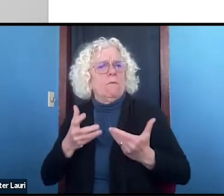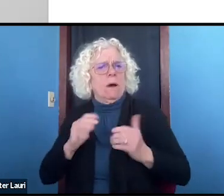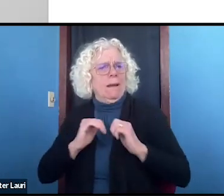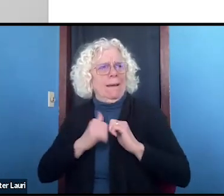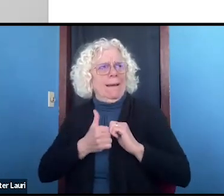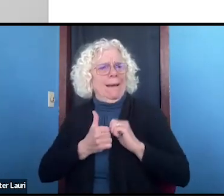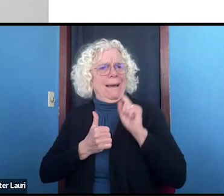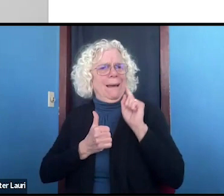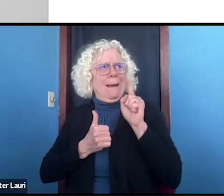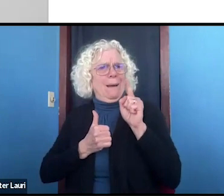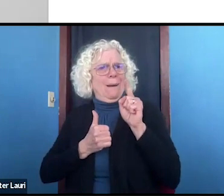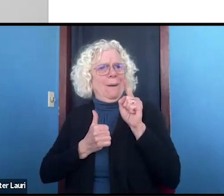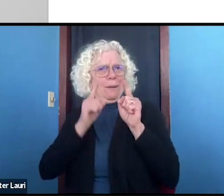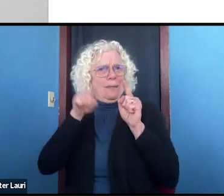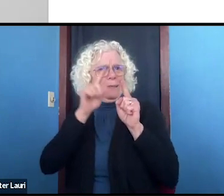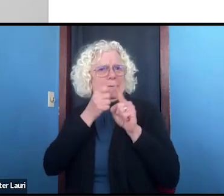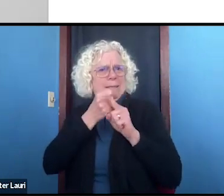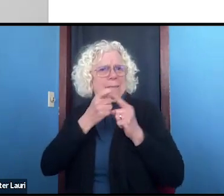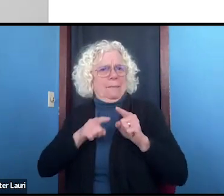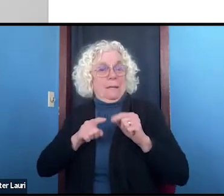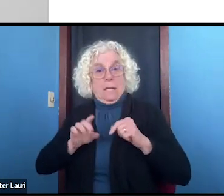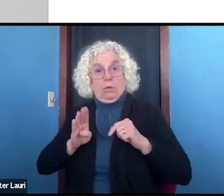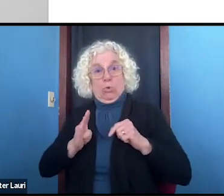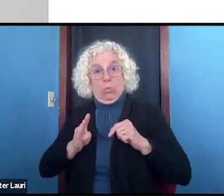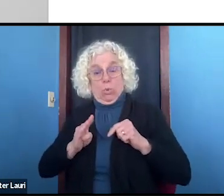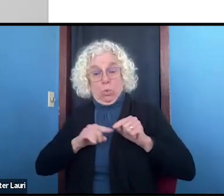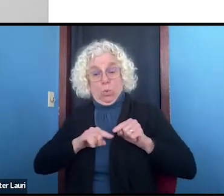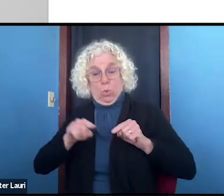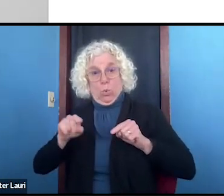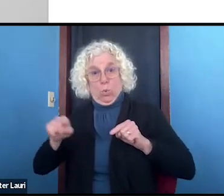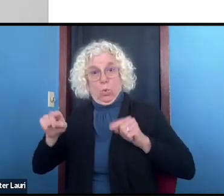so that that this blue population and the orange population